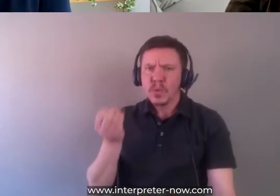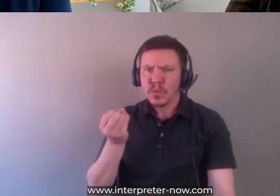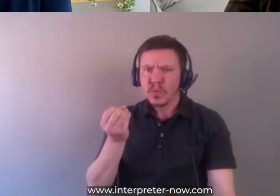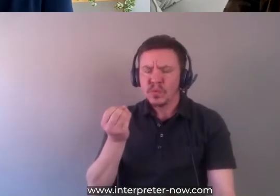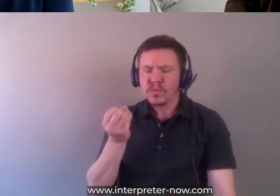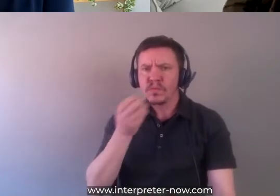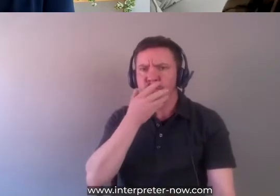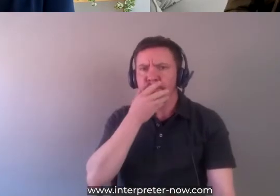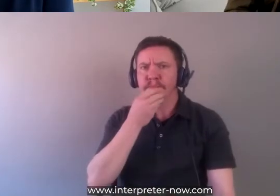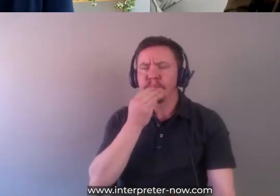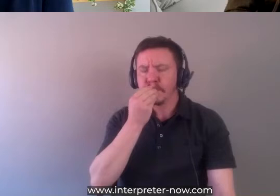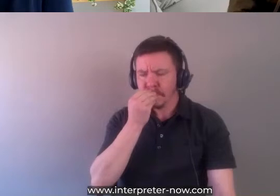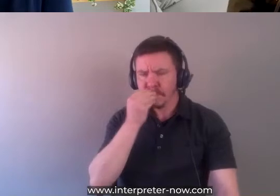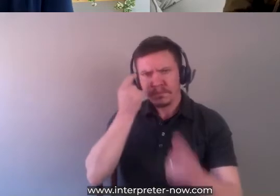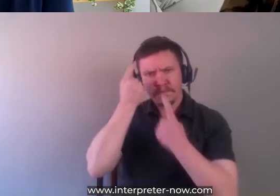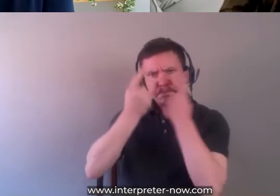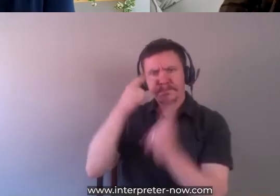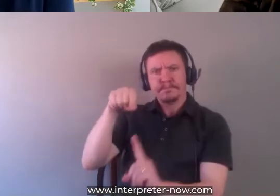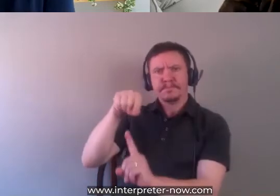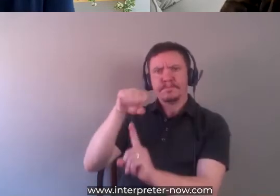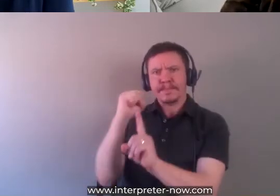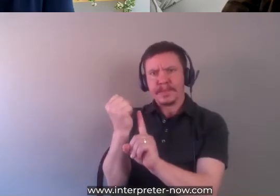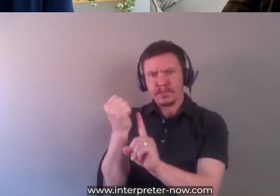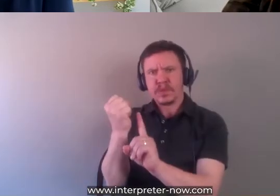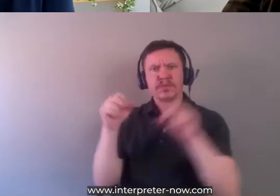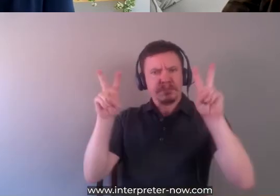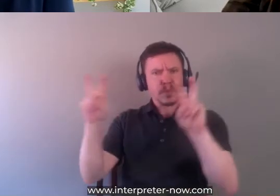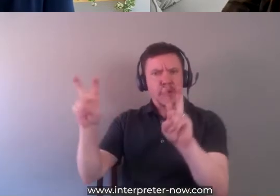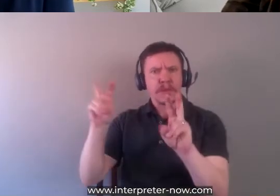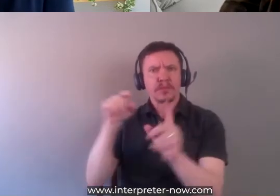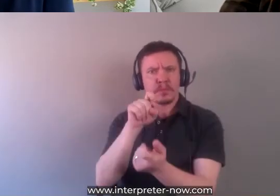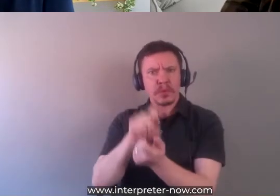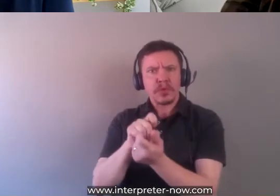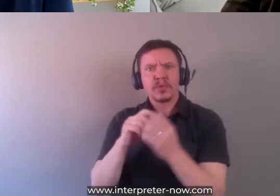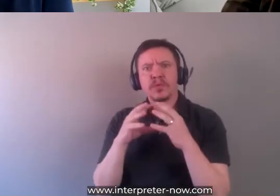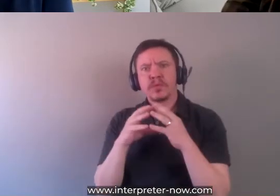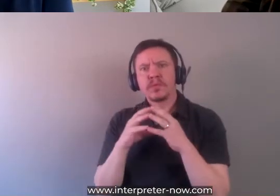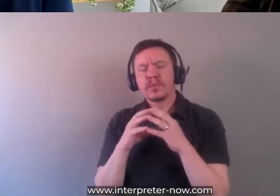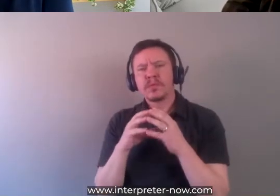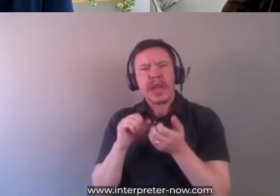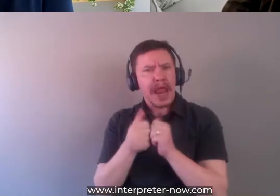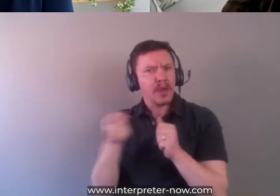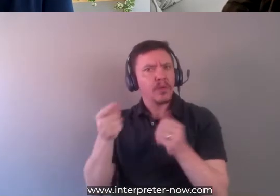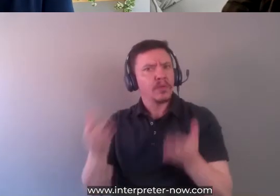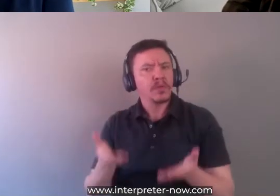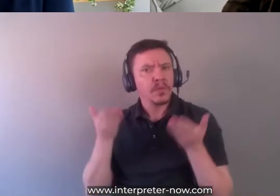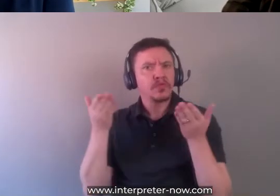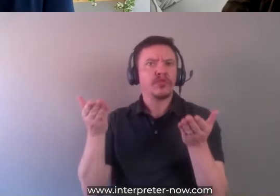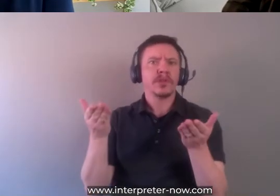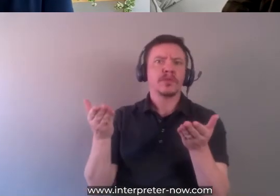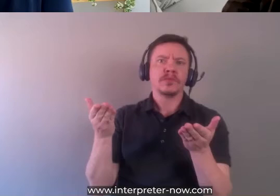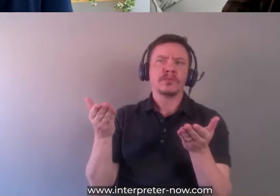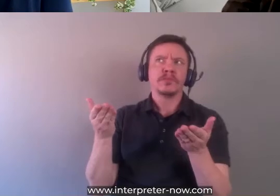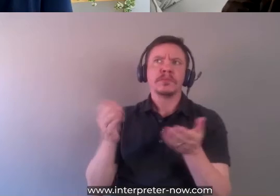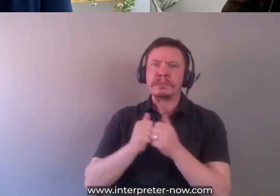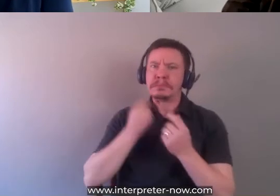Thinking about that scenario in particular, are there ways that you've thought about how